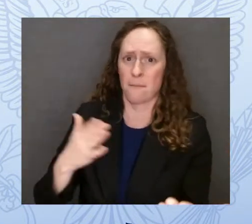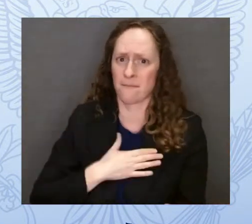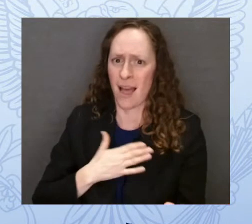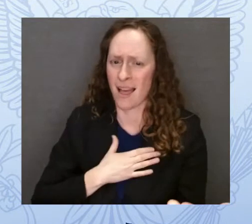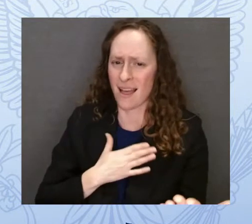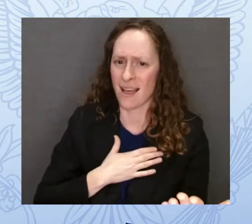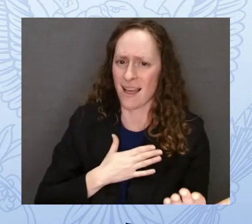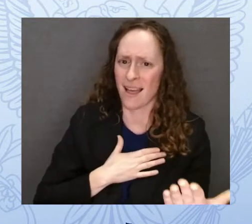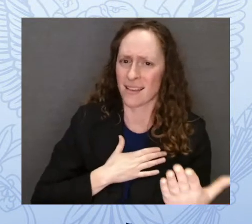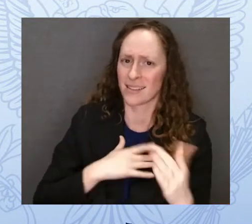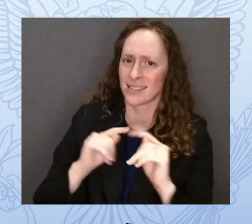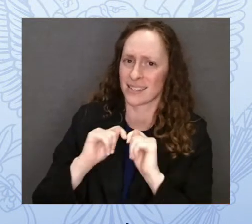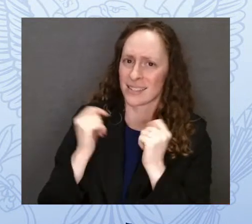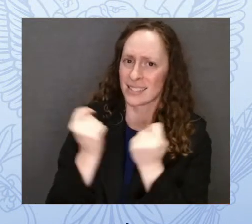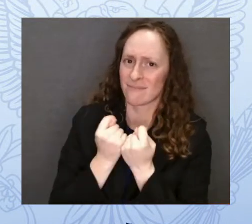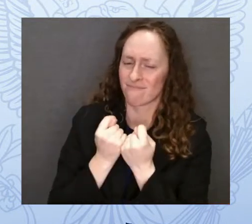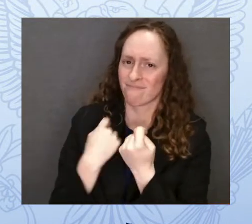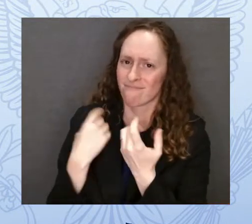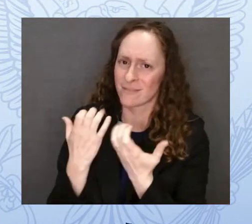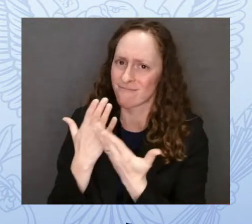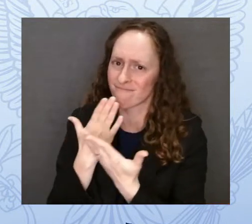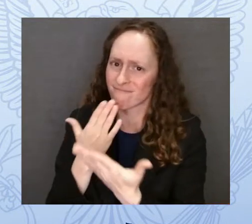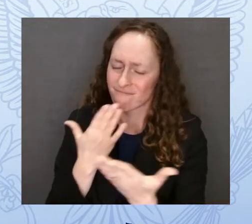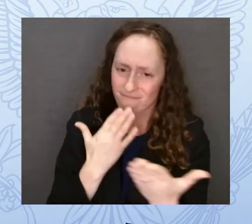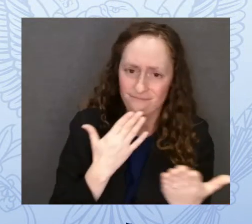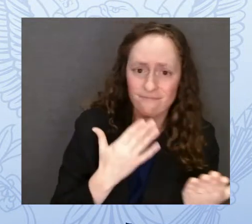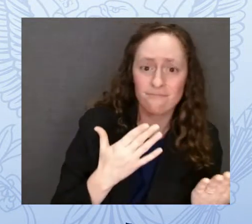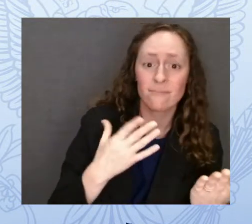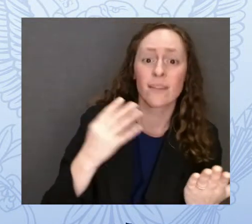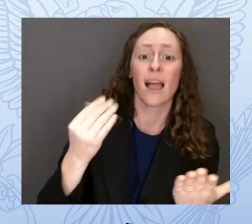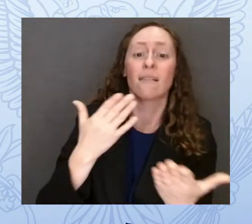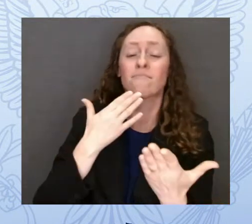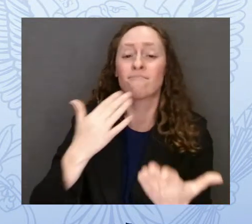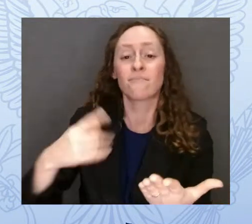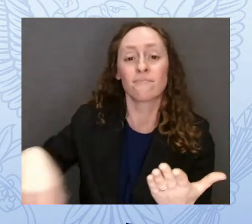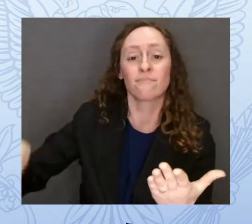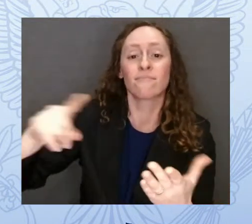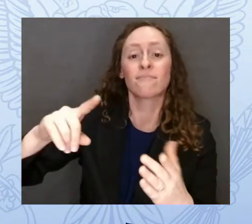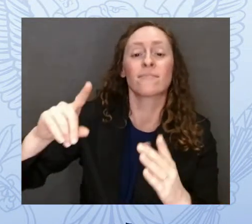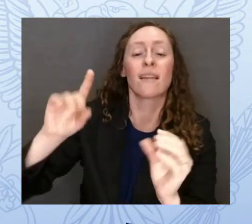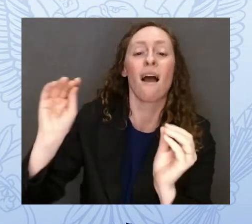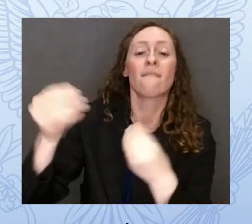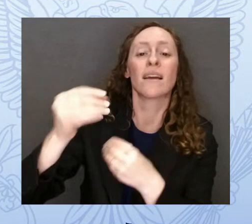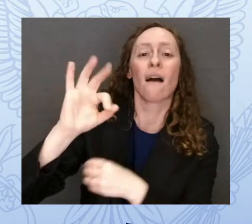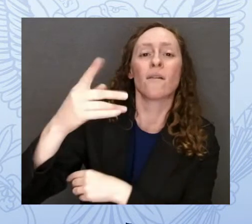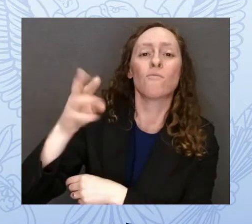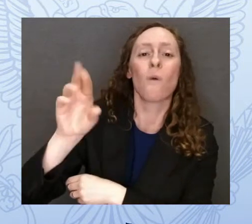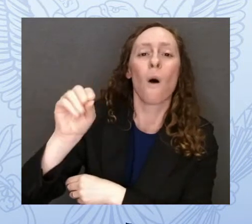who have worked tirelessly to make this official state visit memorable. As Dr. Biden mentioned,